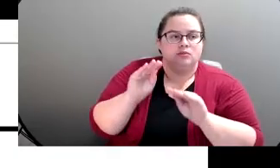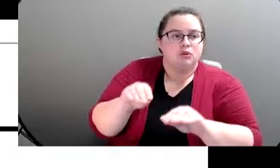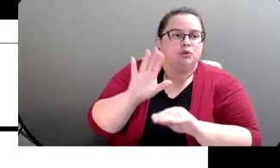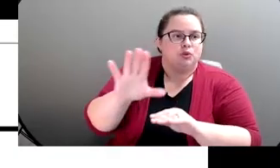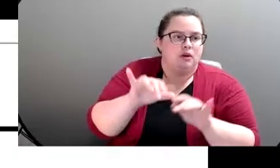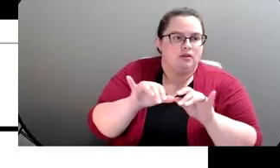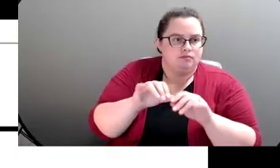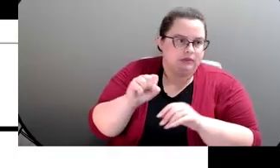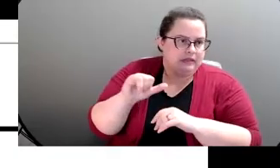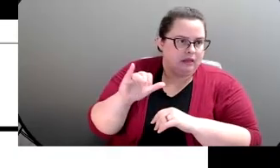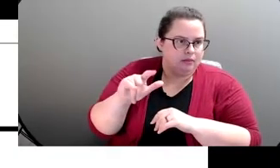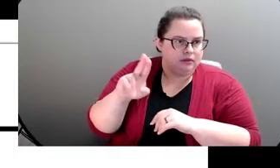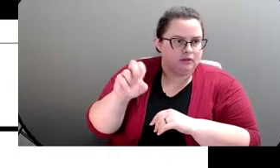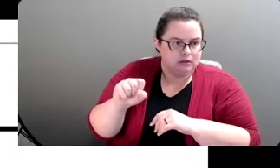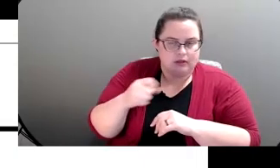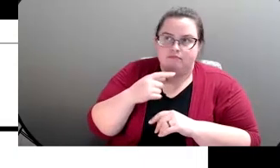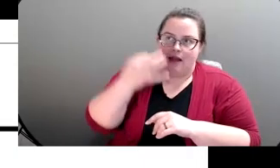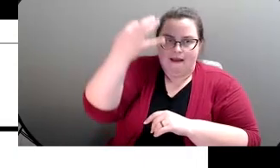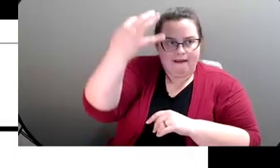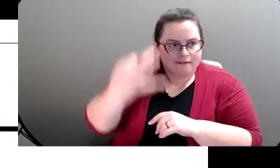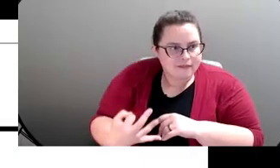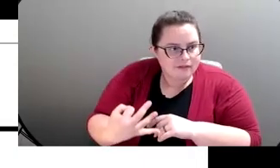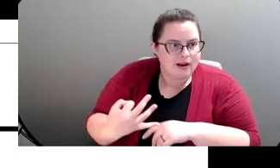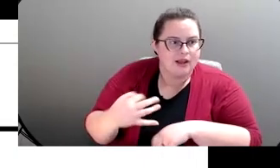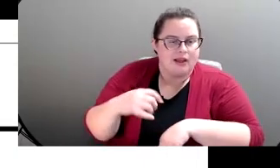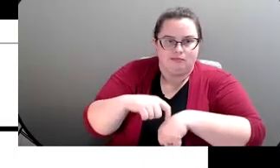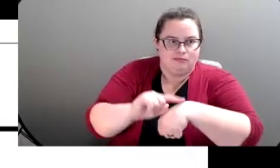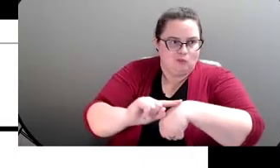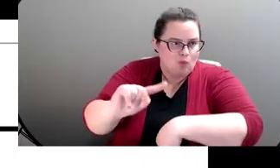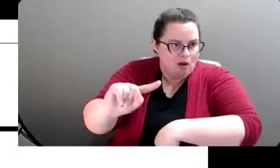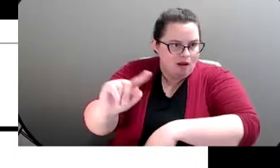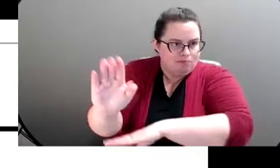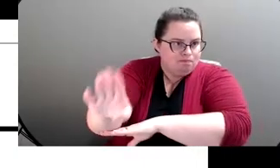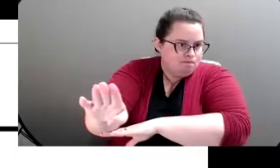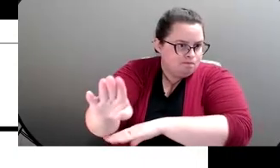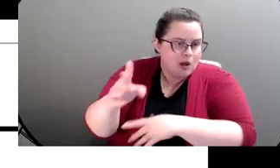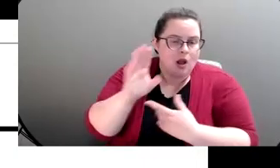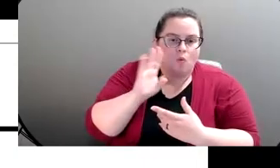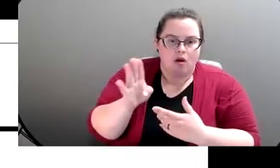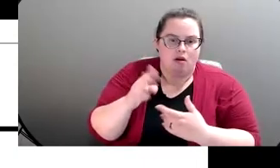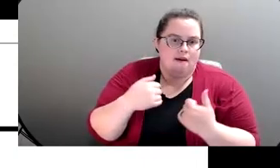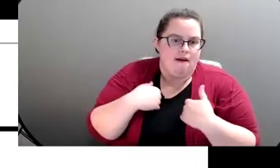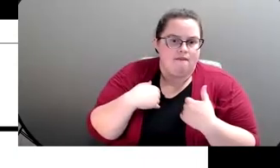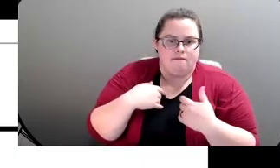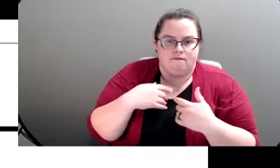You say, you know, every Friday at, you know, 1 p.m., I will have a Zoom session